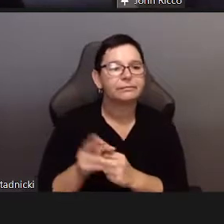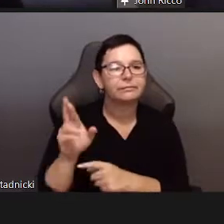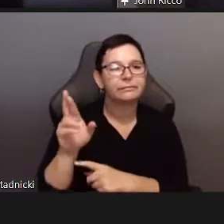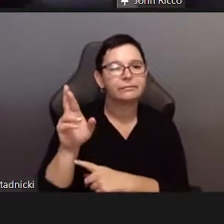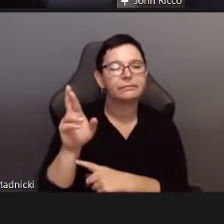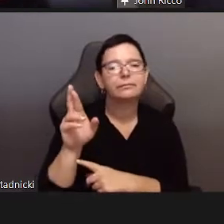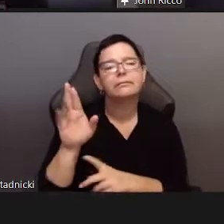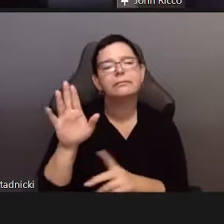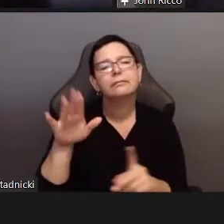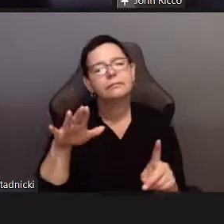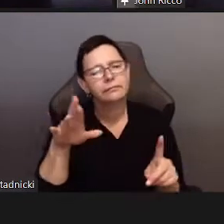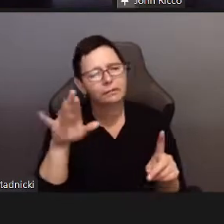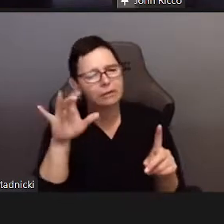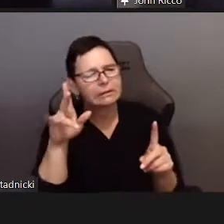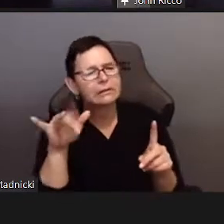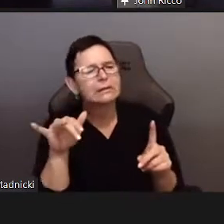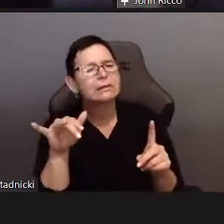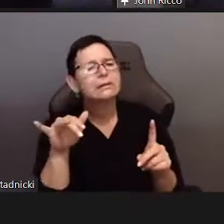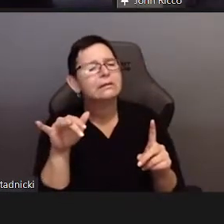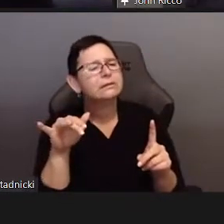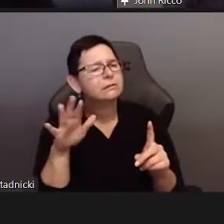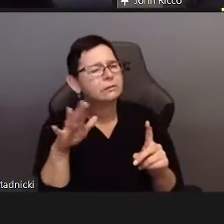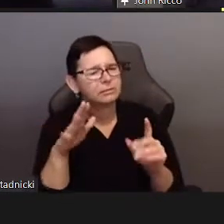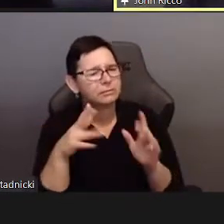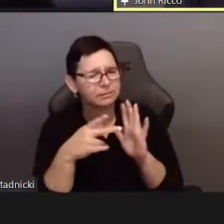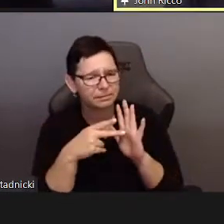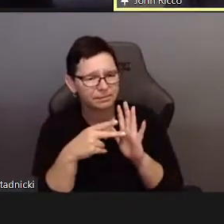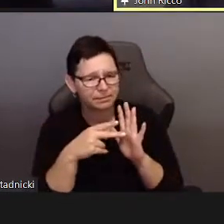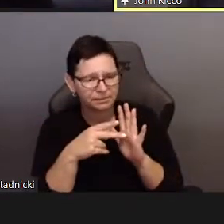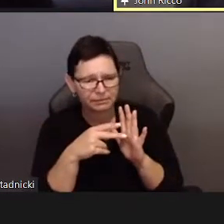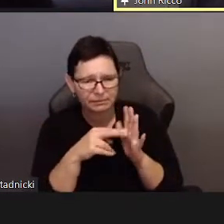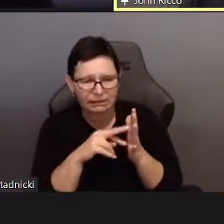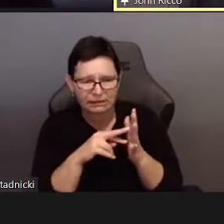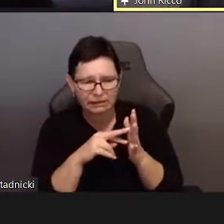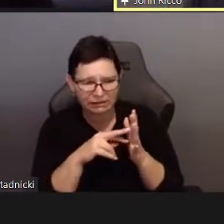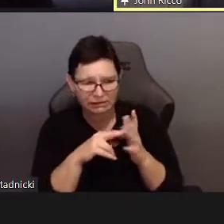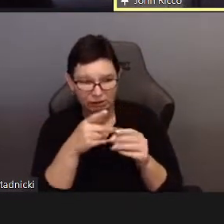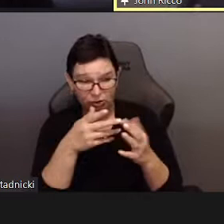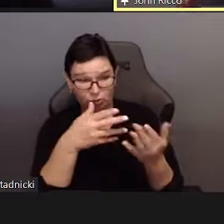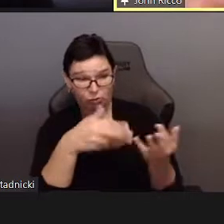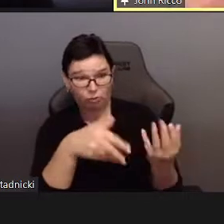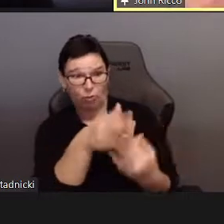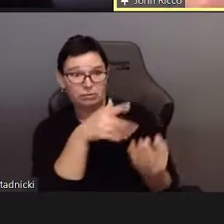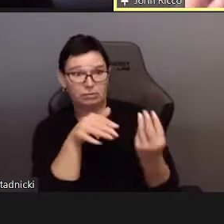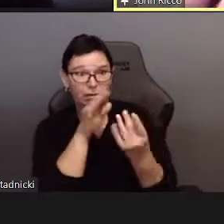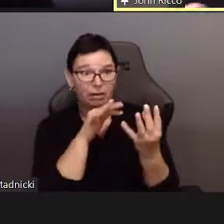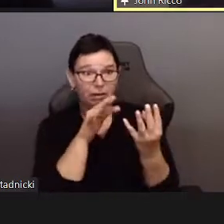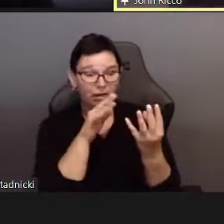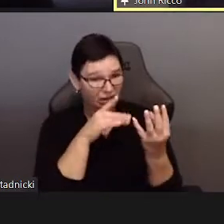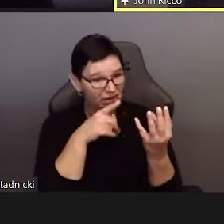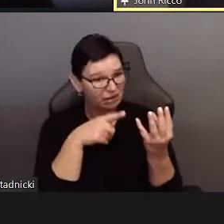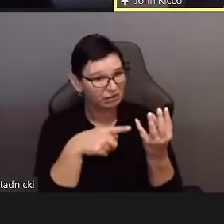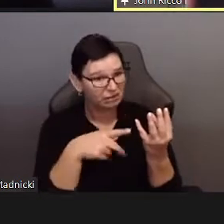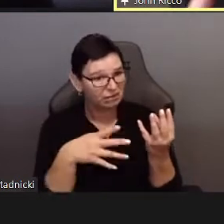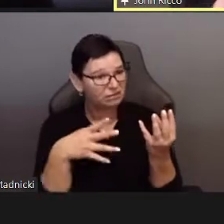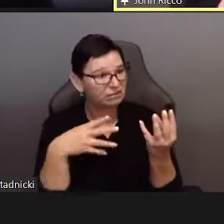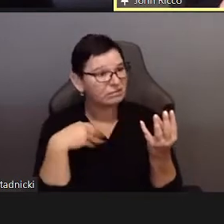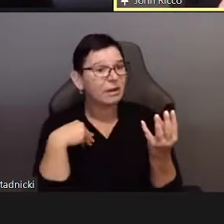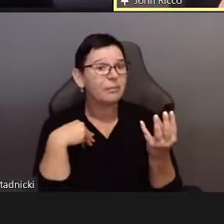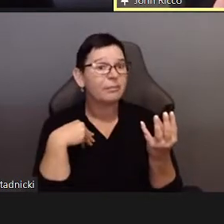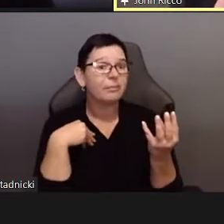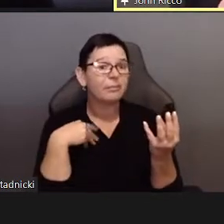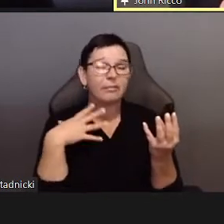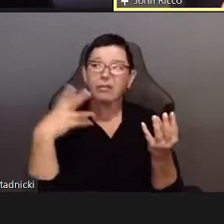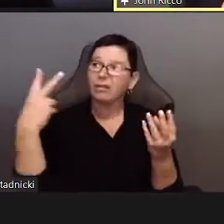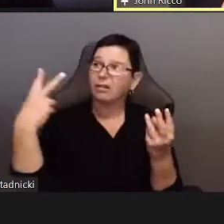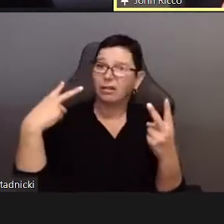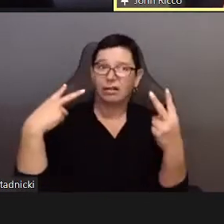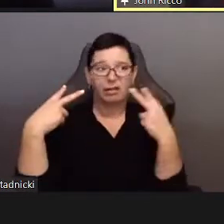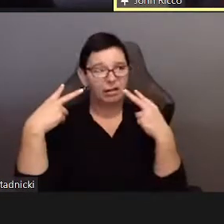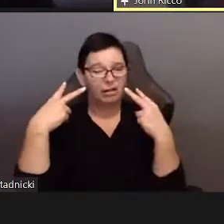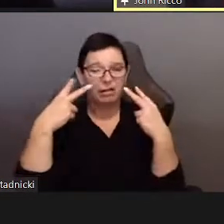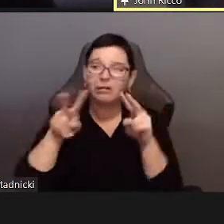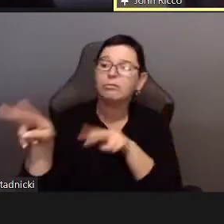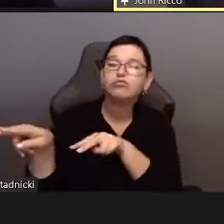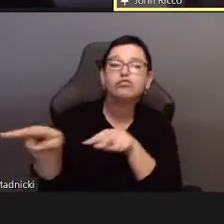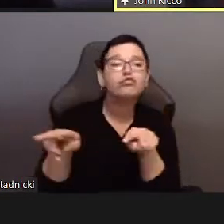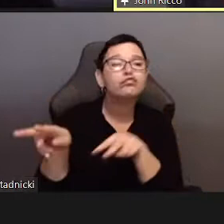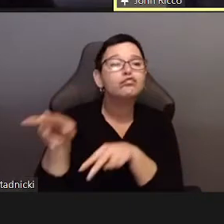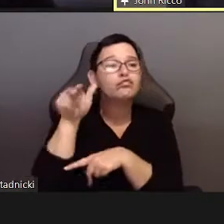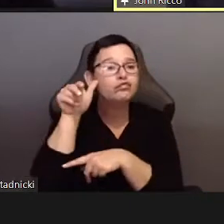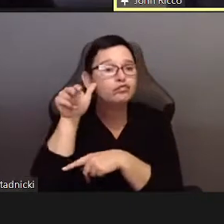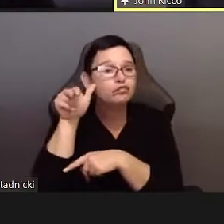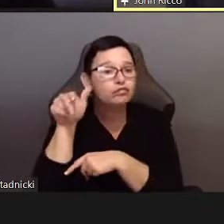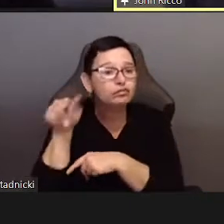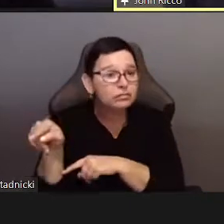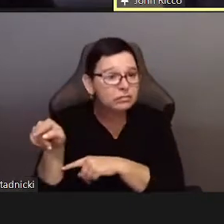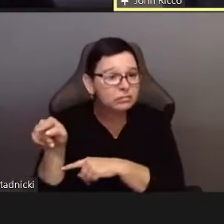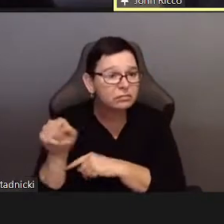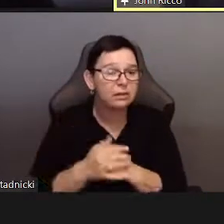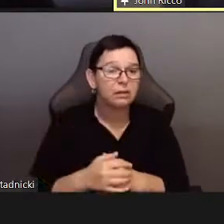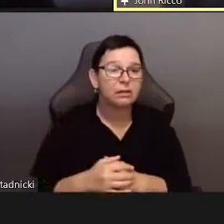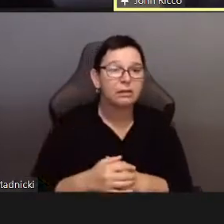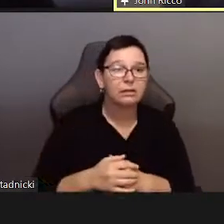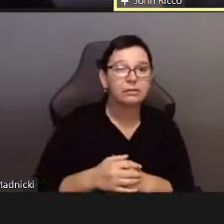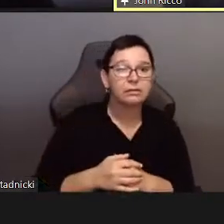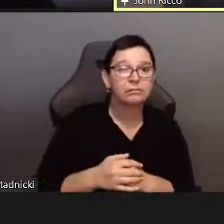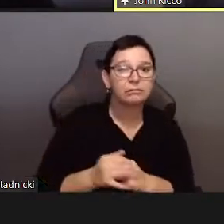So yeah, that’s what I would say.